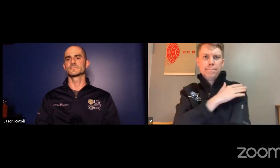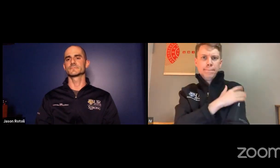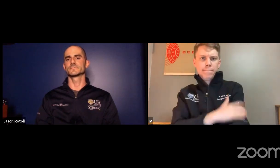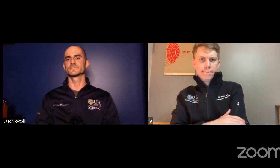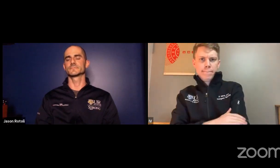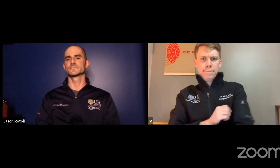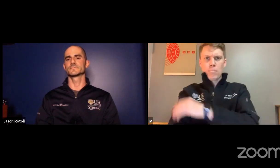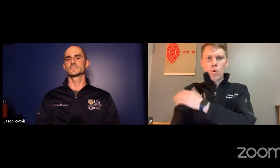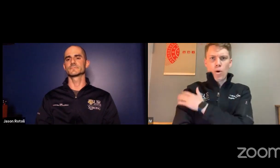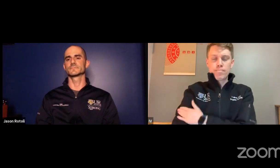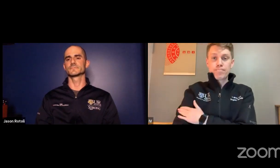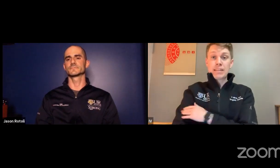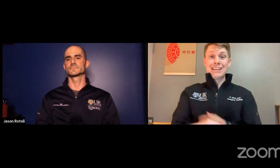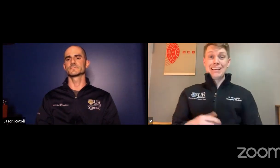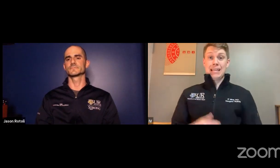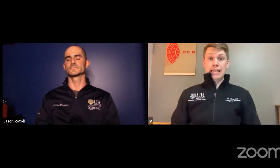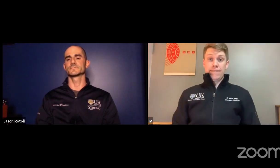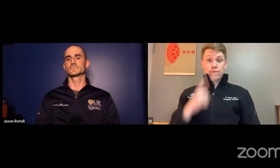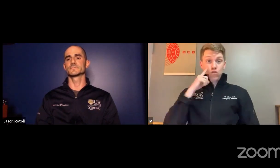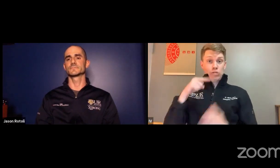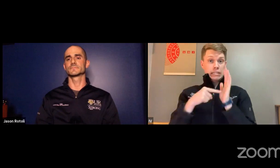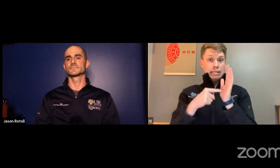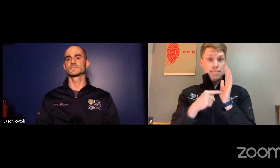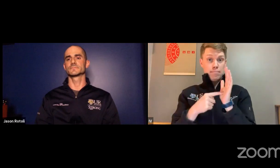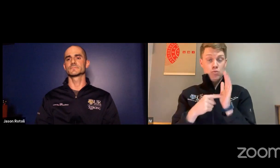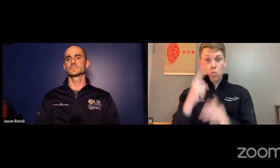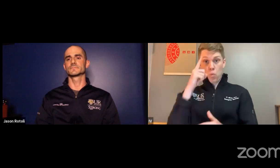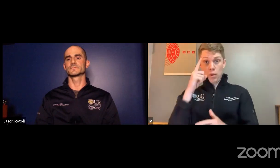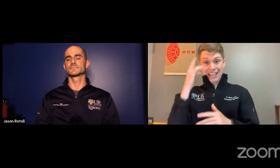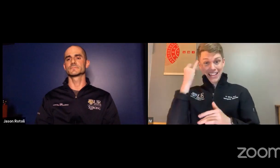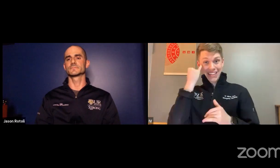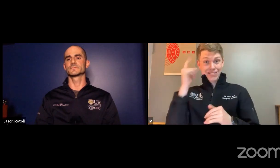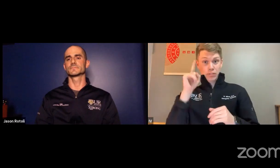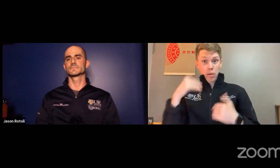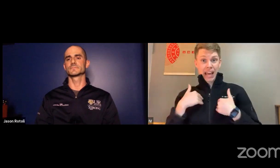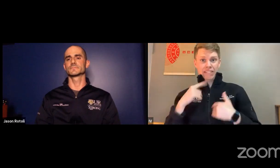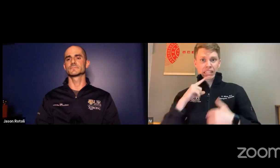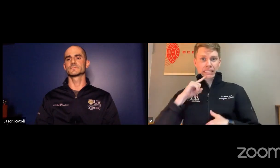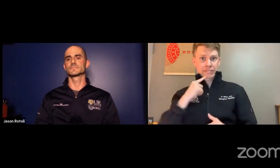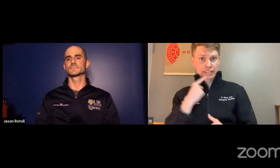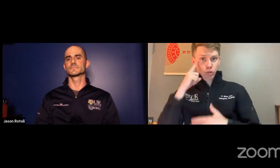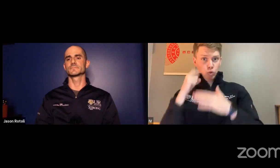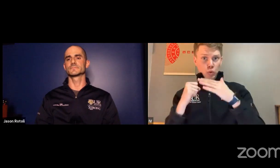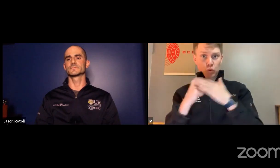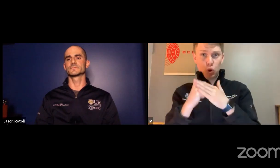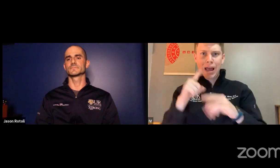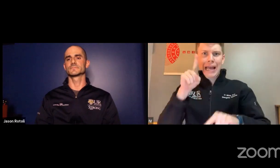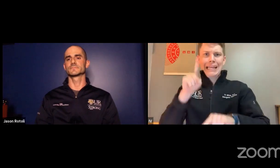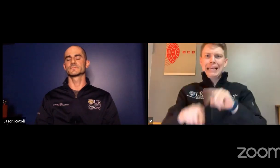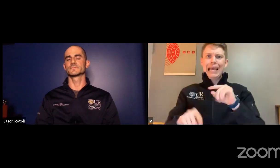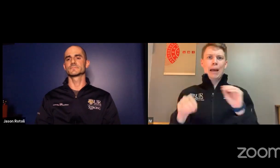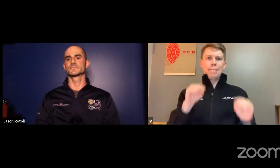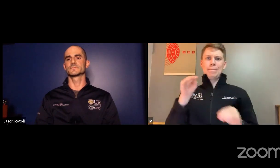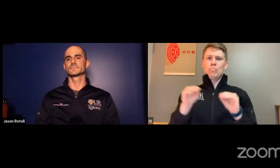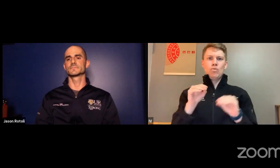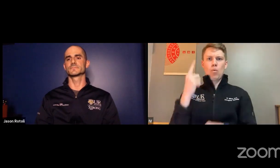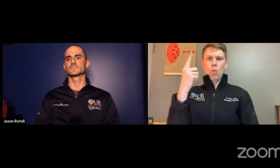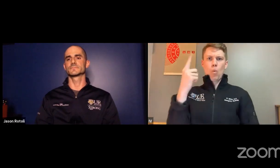thing for the acronym. So S actually stands for the speech, whether it be speech or sign. So, F again is for facial